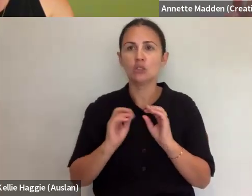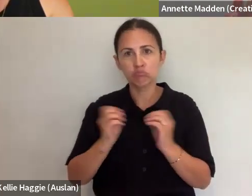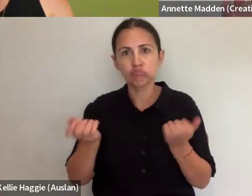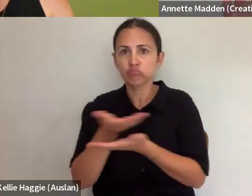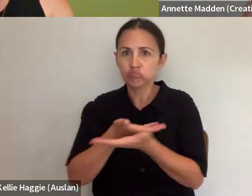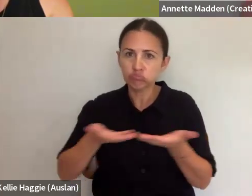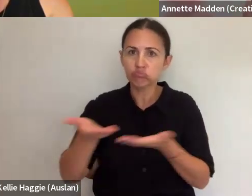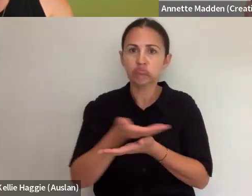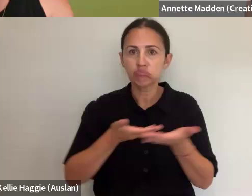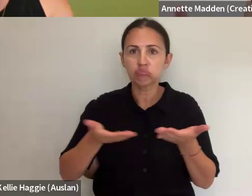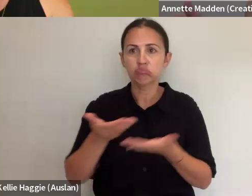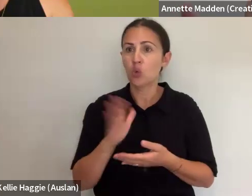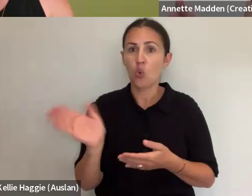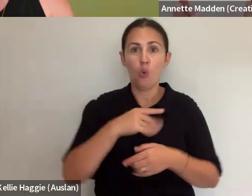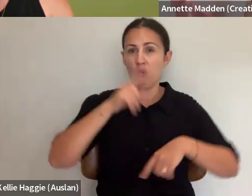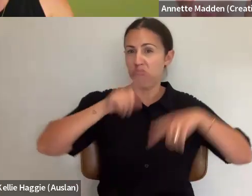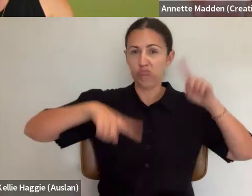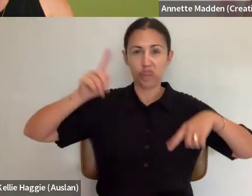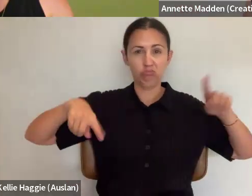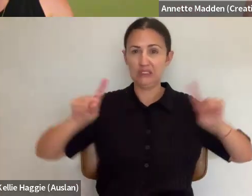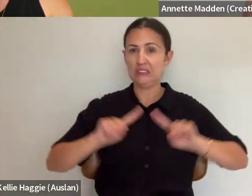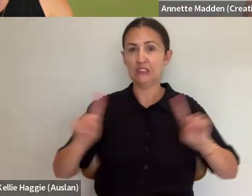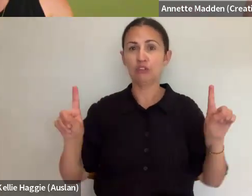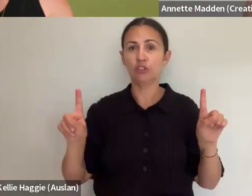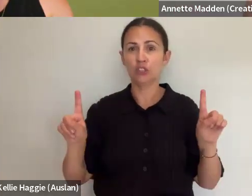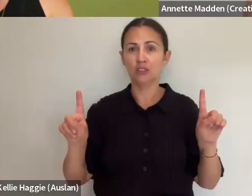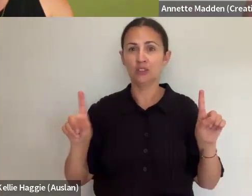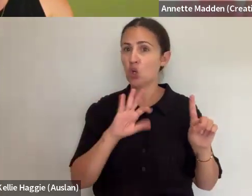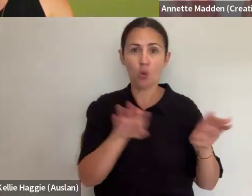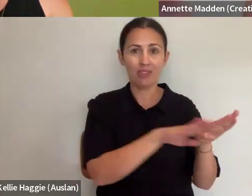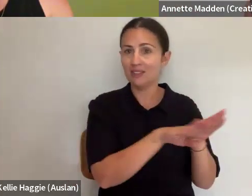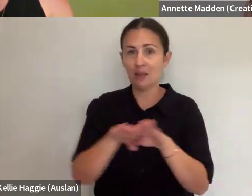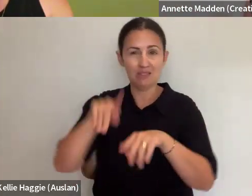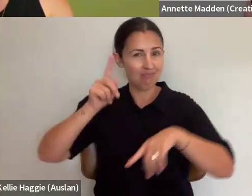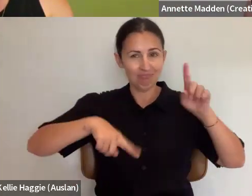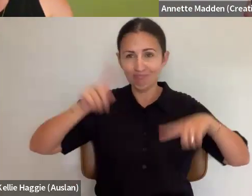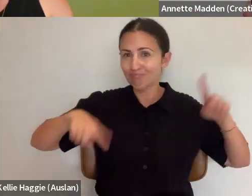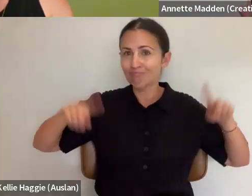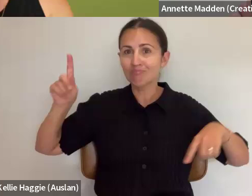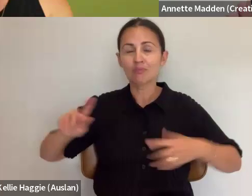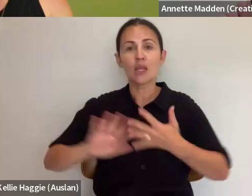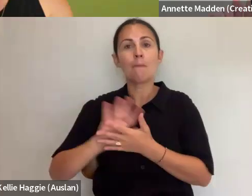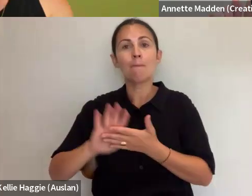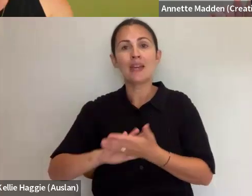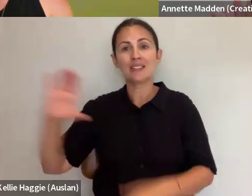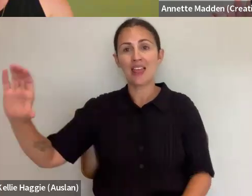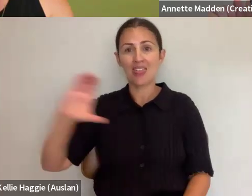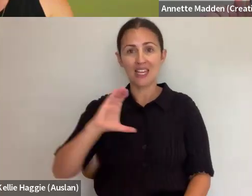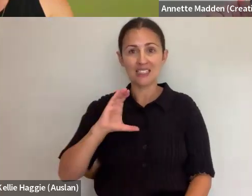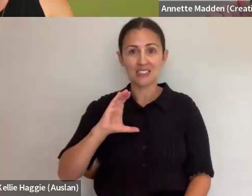investment relevant to the context of your organisation, and where it's at in its trajectory and its journey? And we will